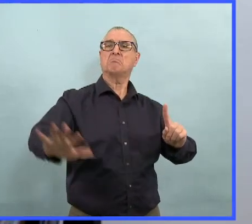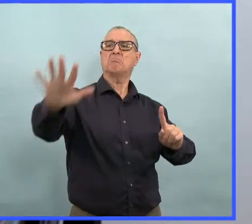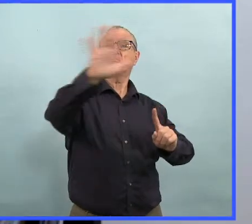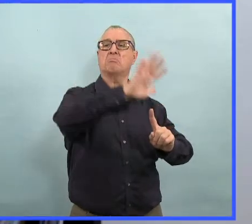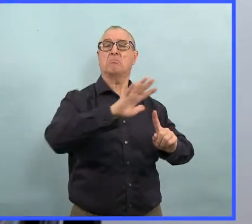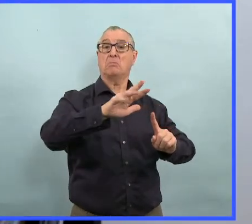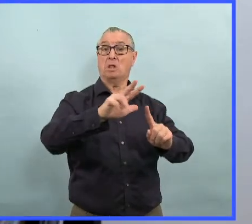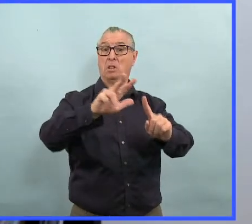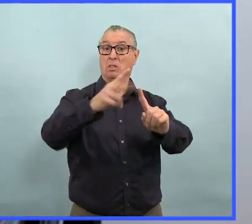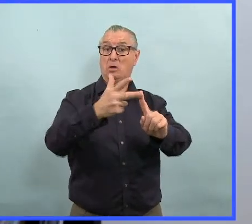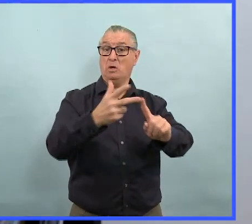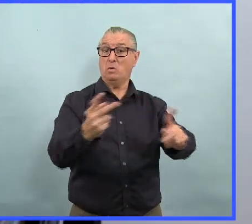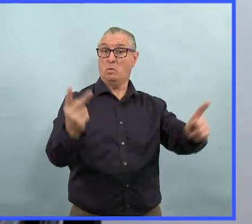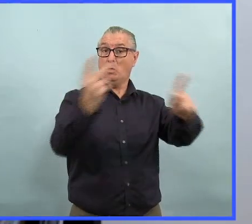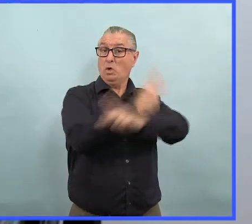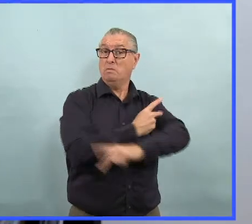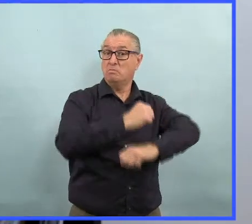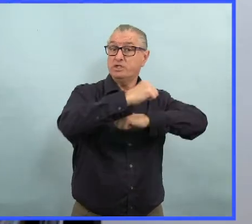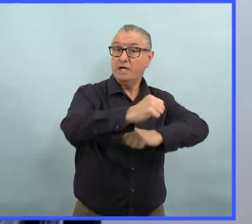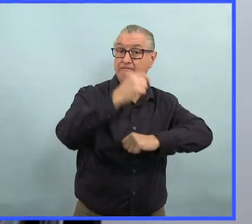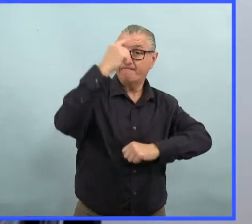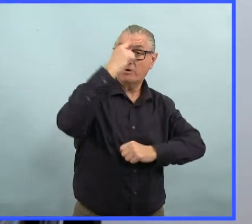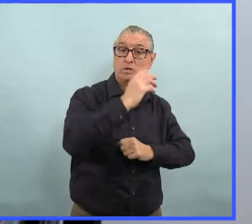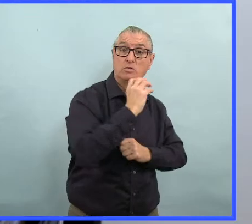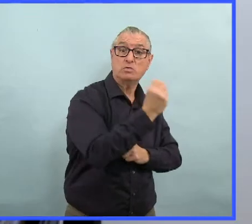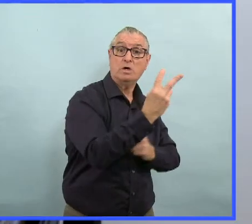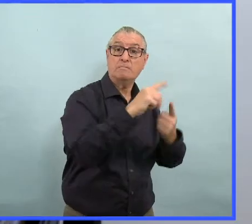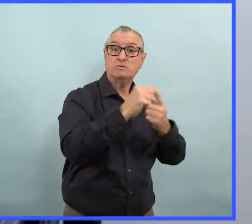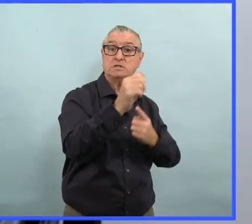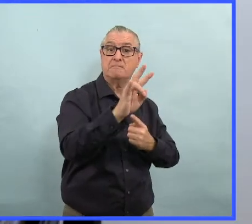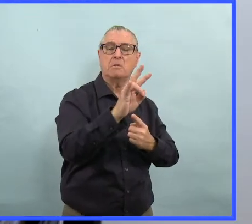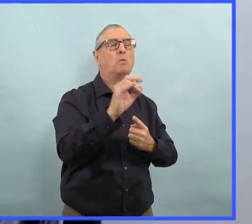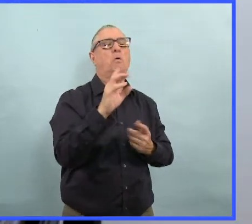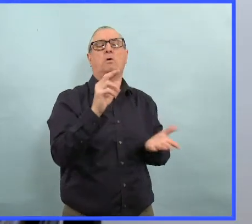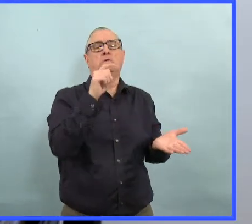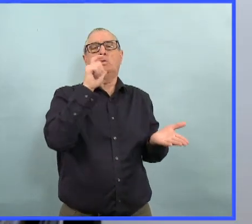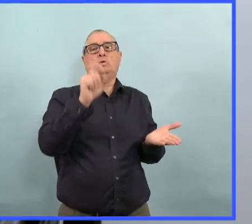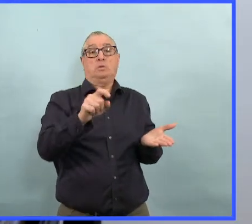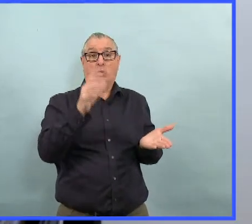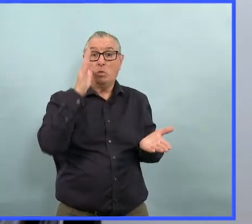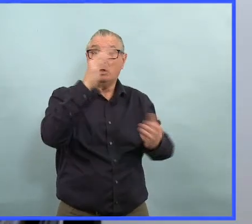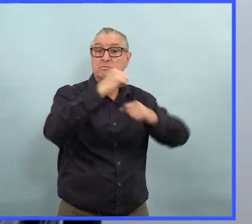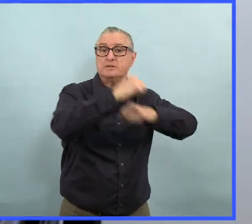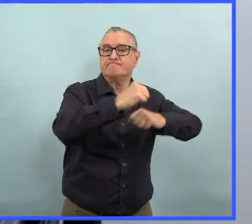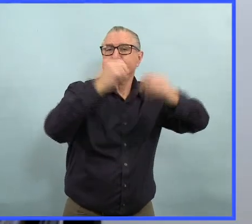age group or not before we move forward so i don't have an exact timeline because we are waiting for